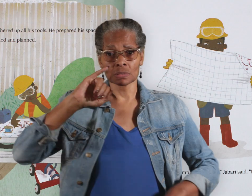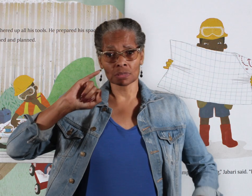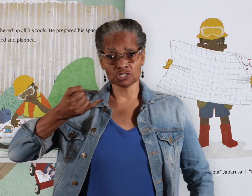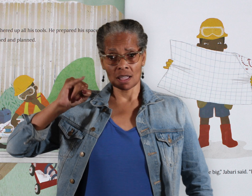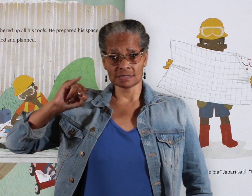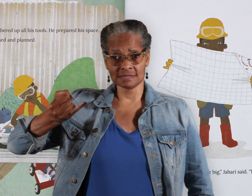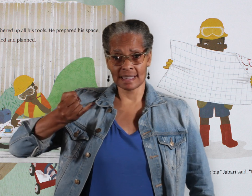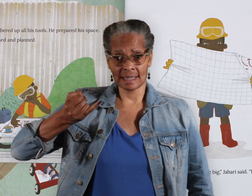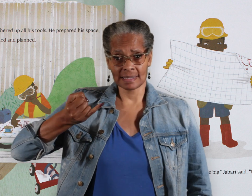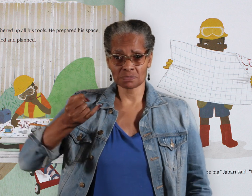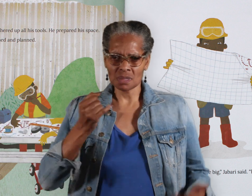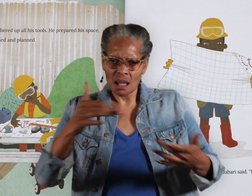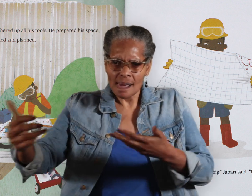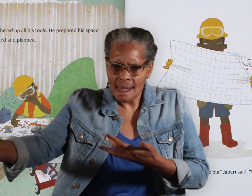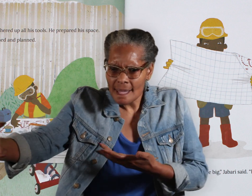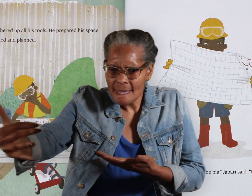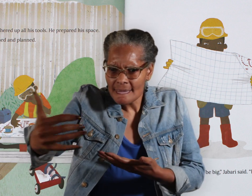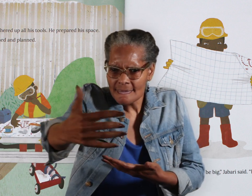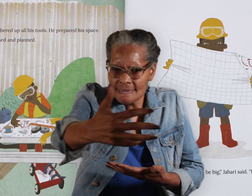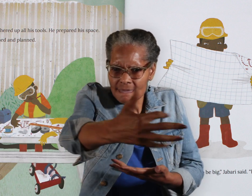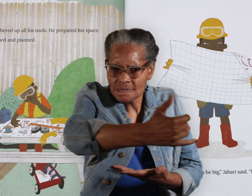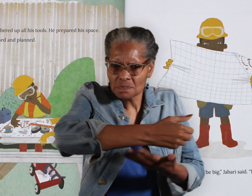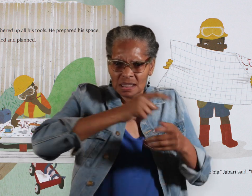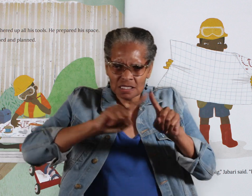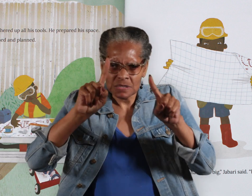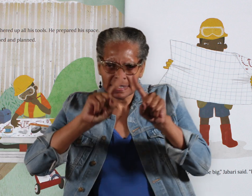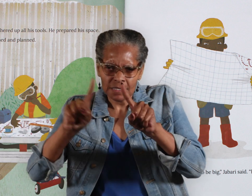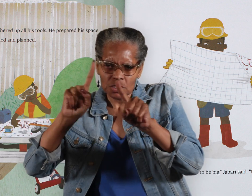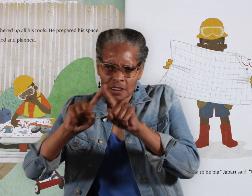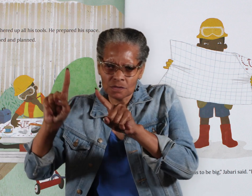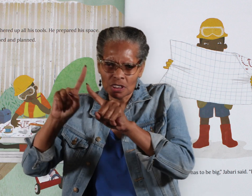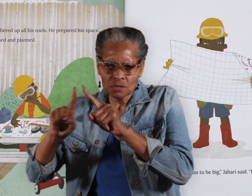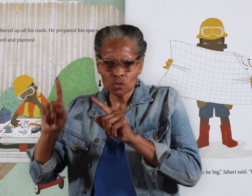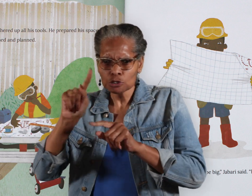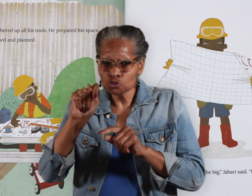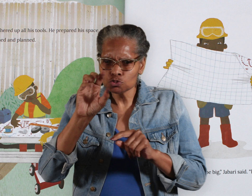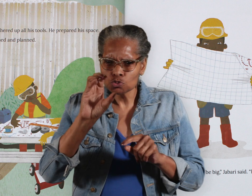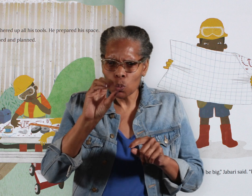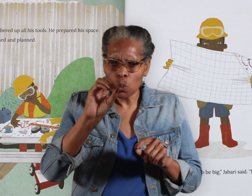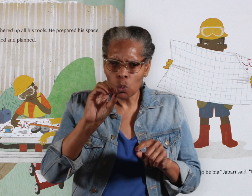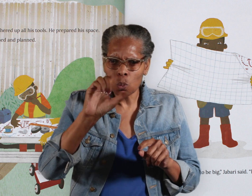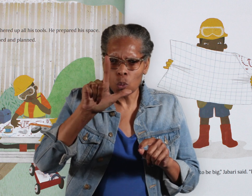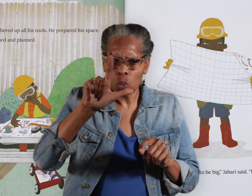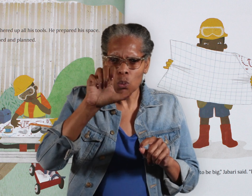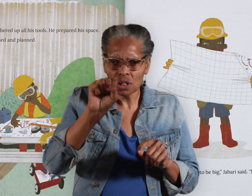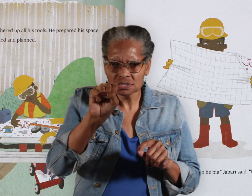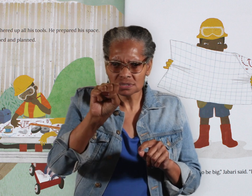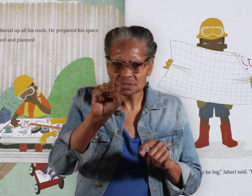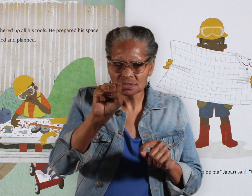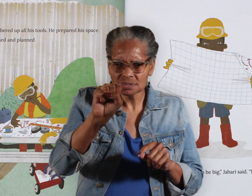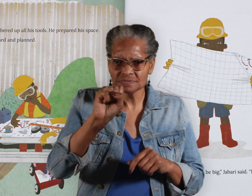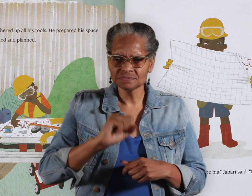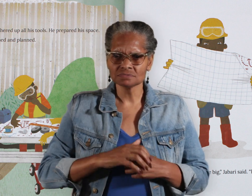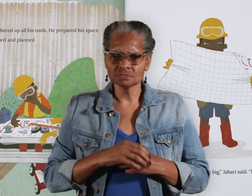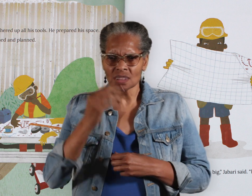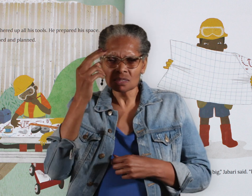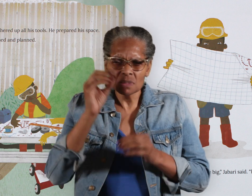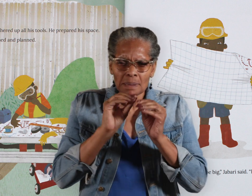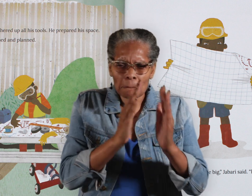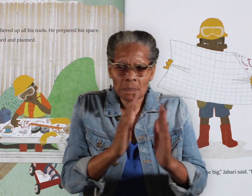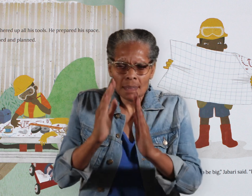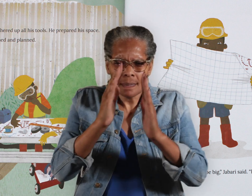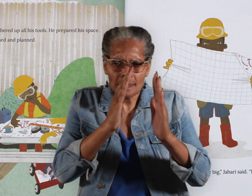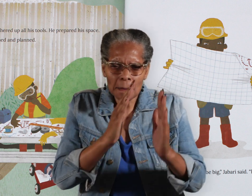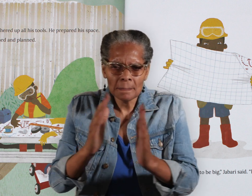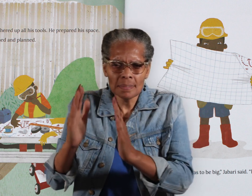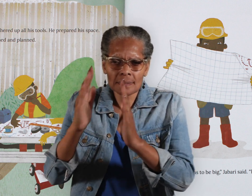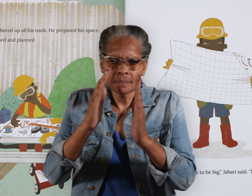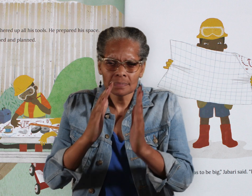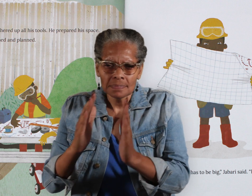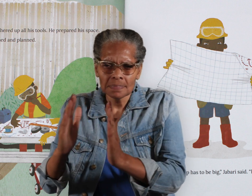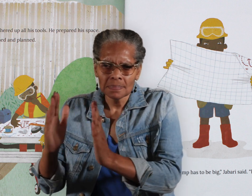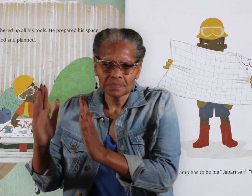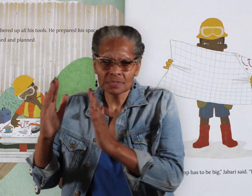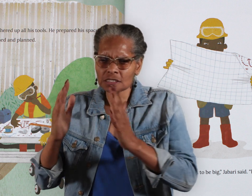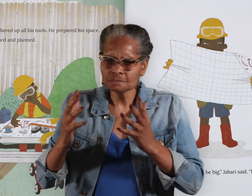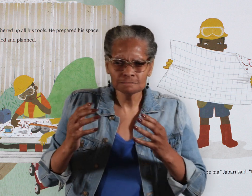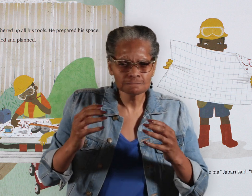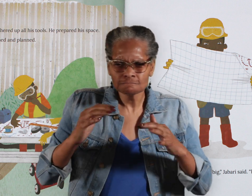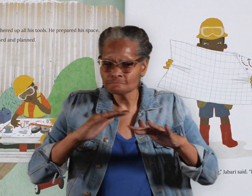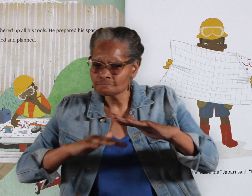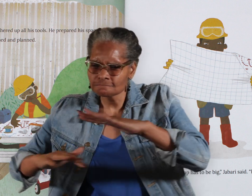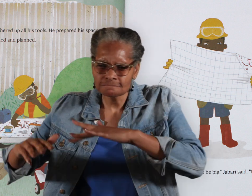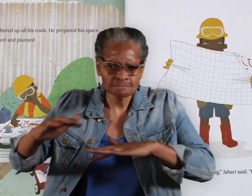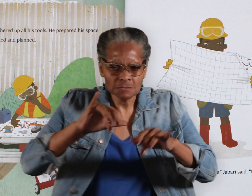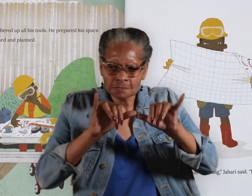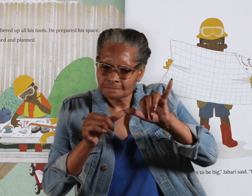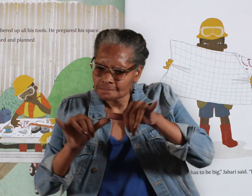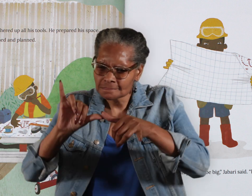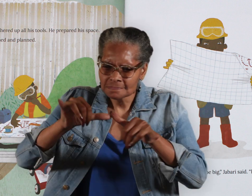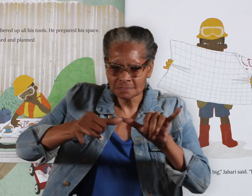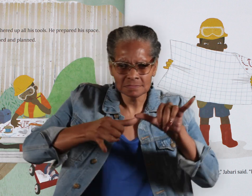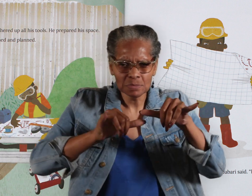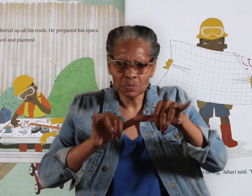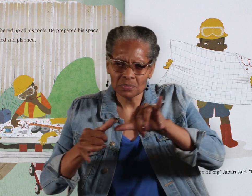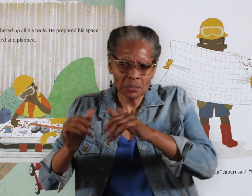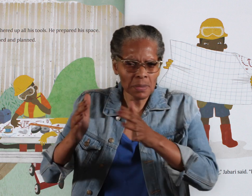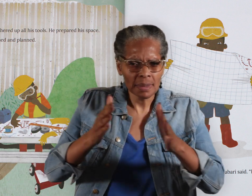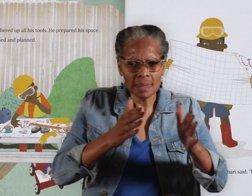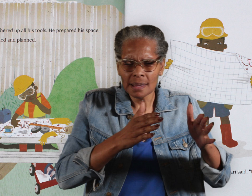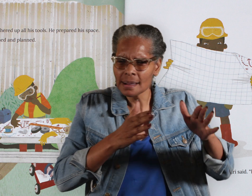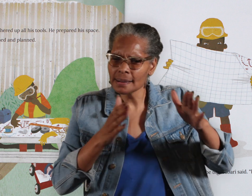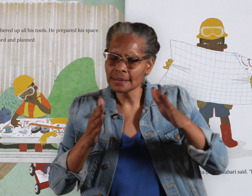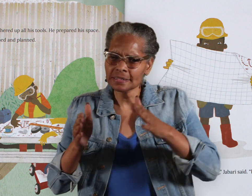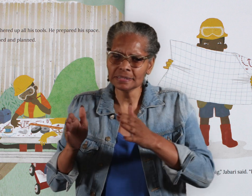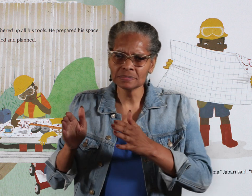Jabari gathered up all his tools. He prepared his space. He sketched and planned.